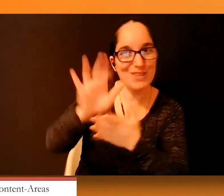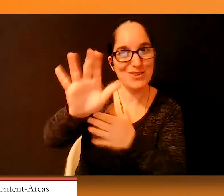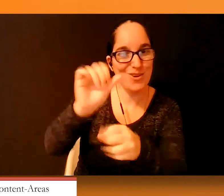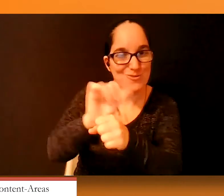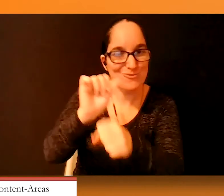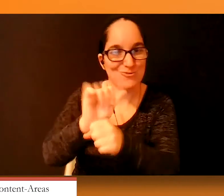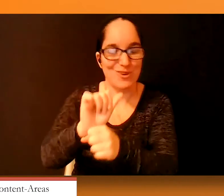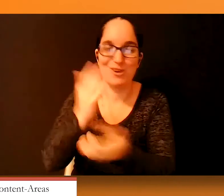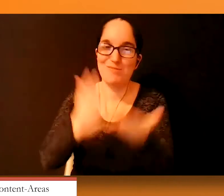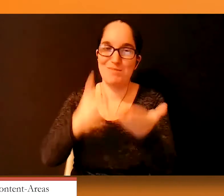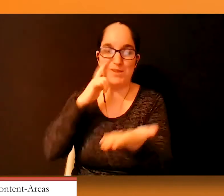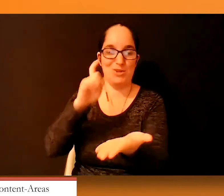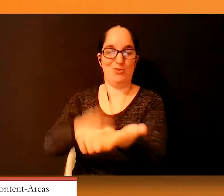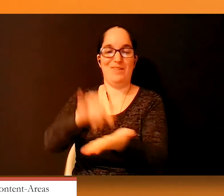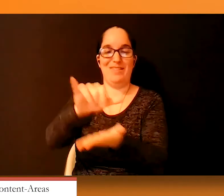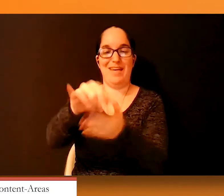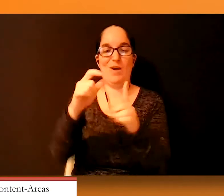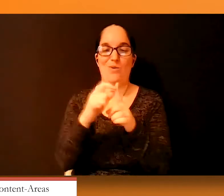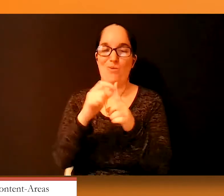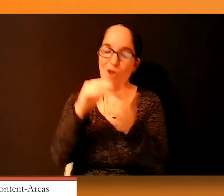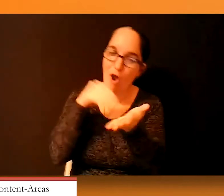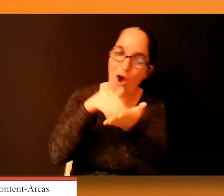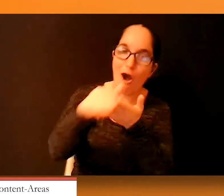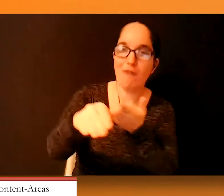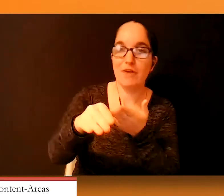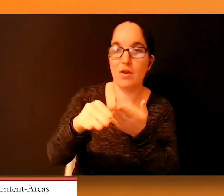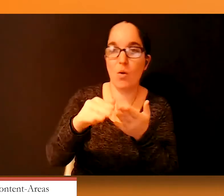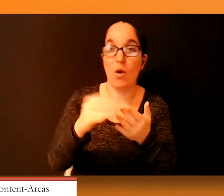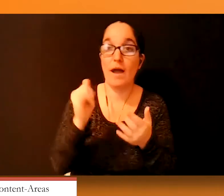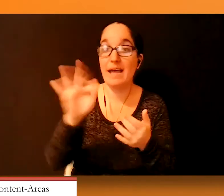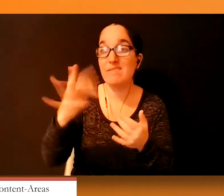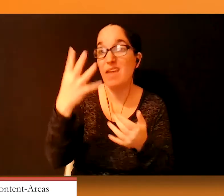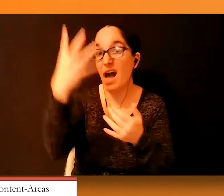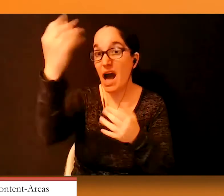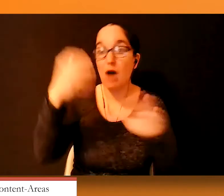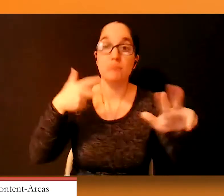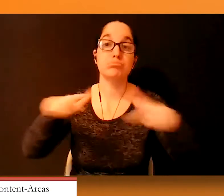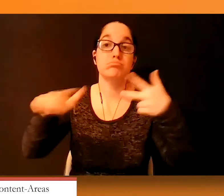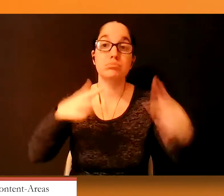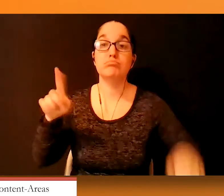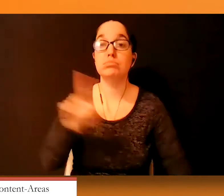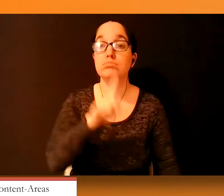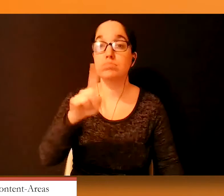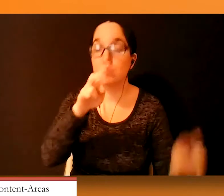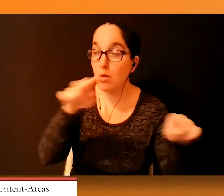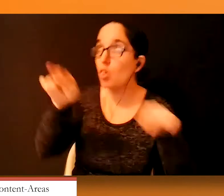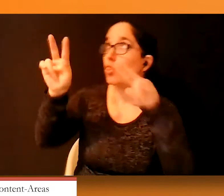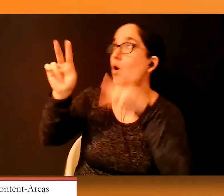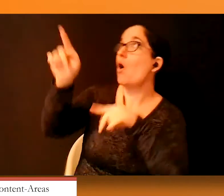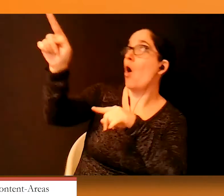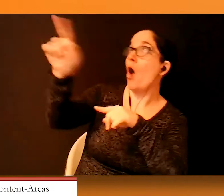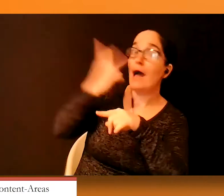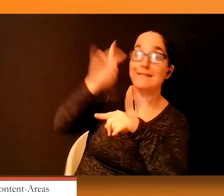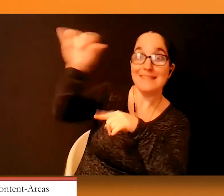So, it's not like they're gonna see the word probably on a billboard sometime later. It's gonna be specific to that situation.